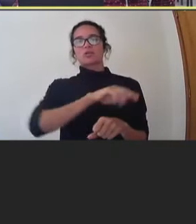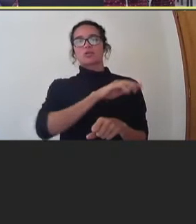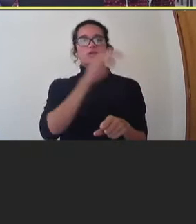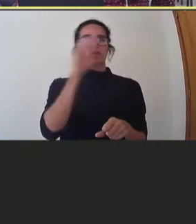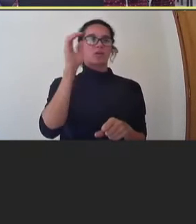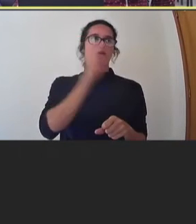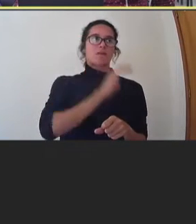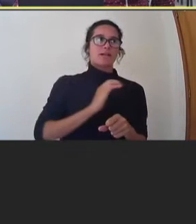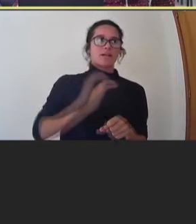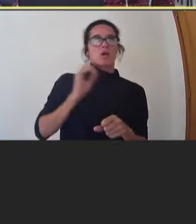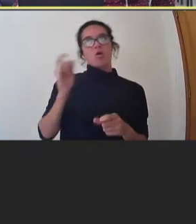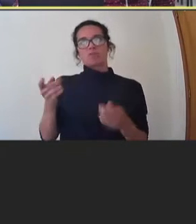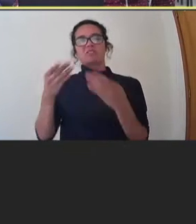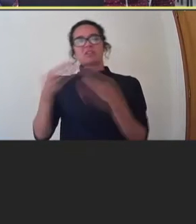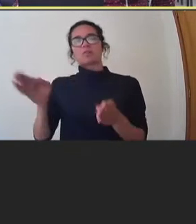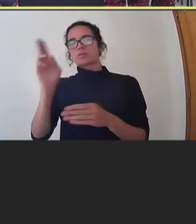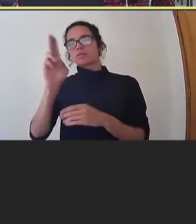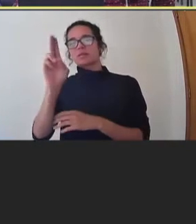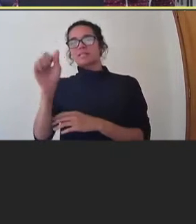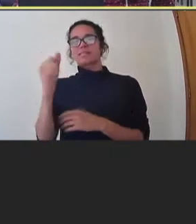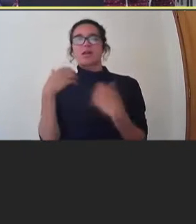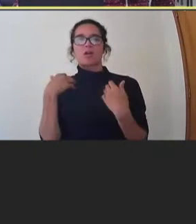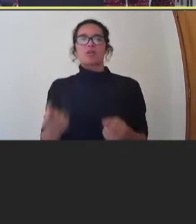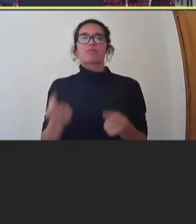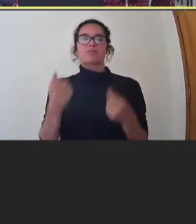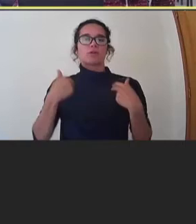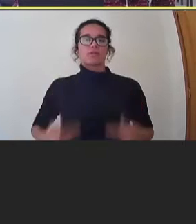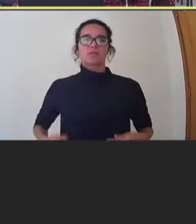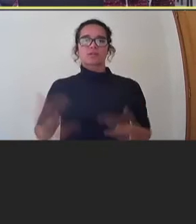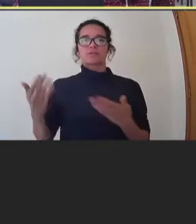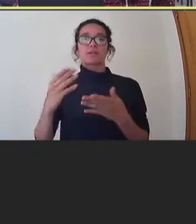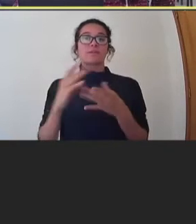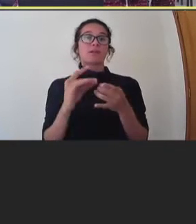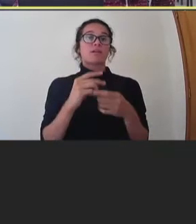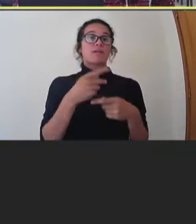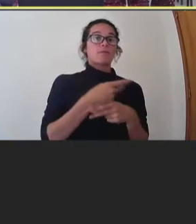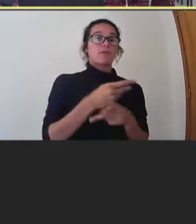Services. Mention of product's processes, services, manufacturers, companies, or